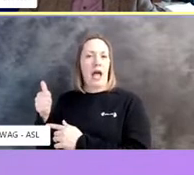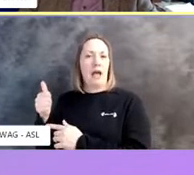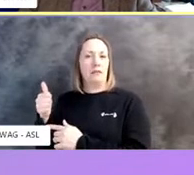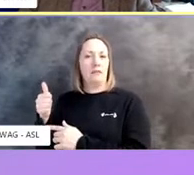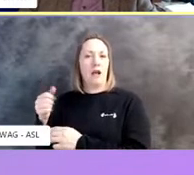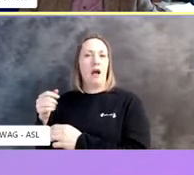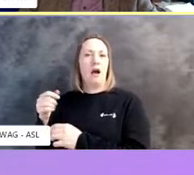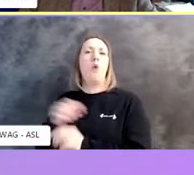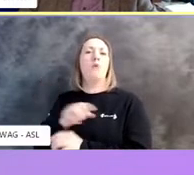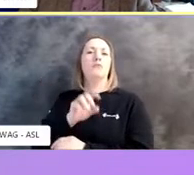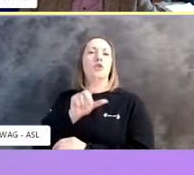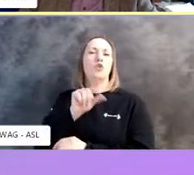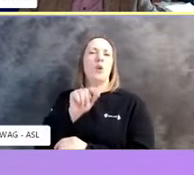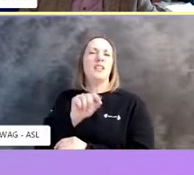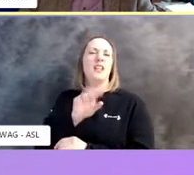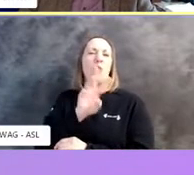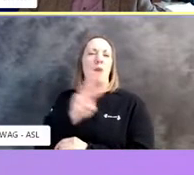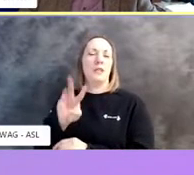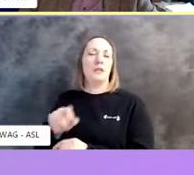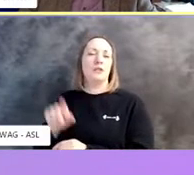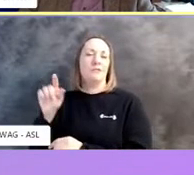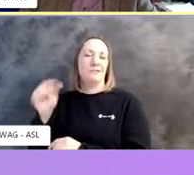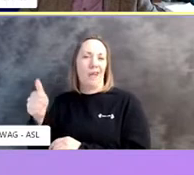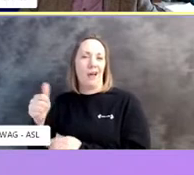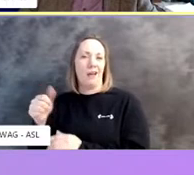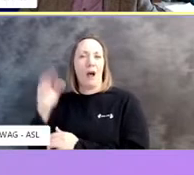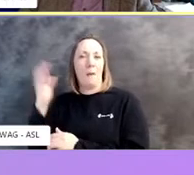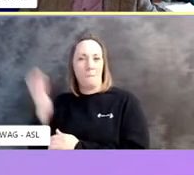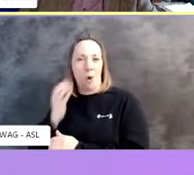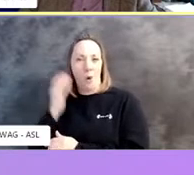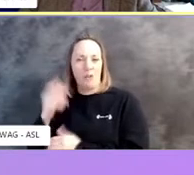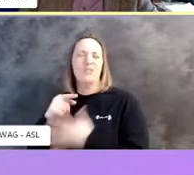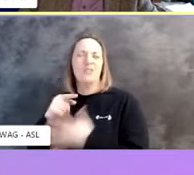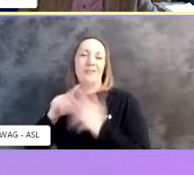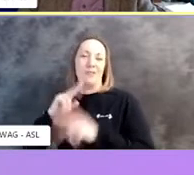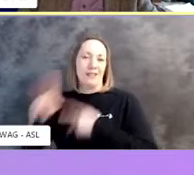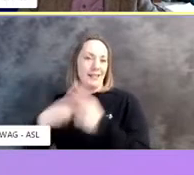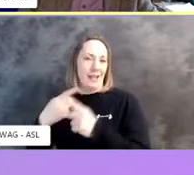those pages are compliant or not. We do about 20 of those on websites and